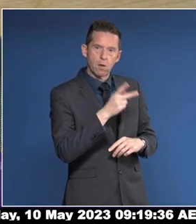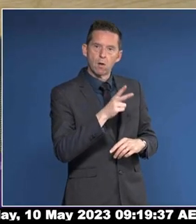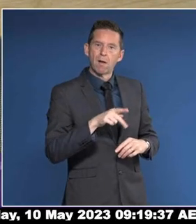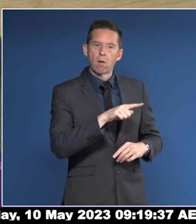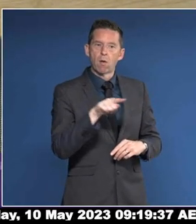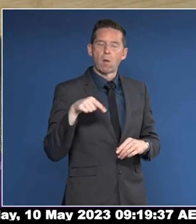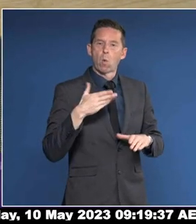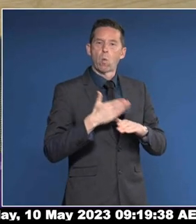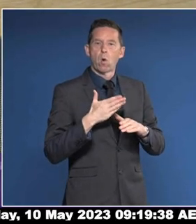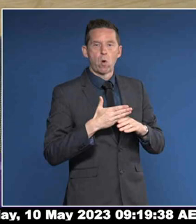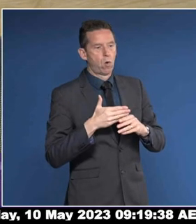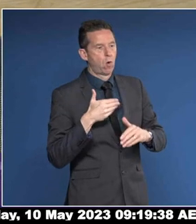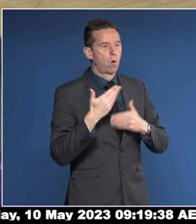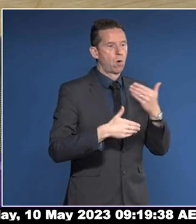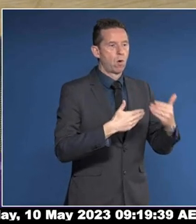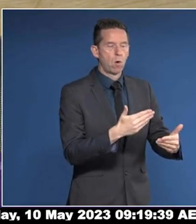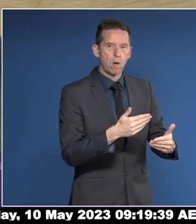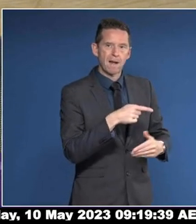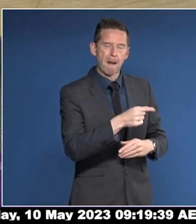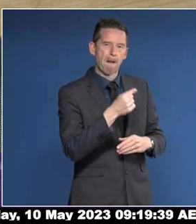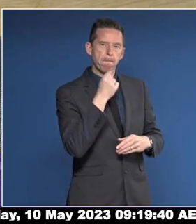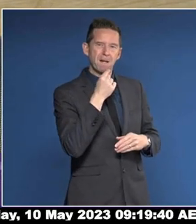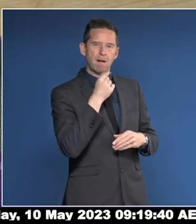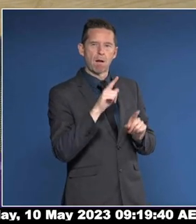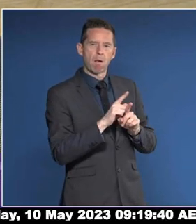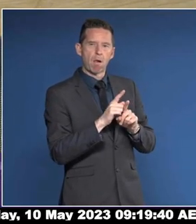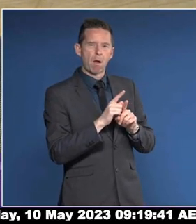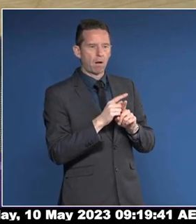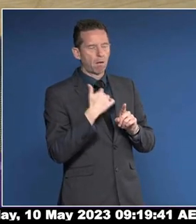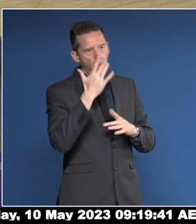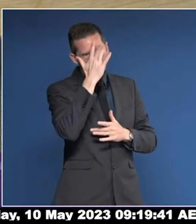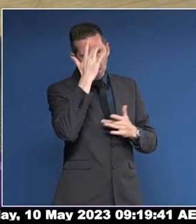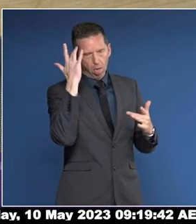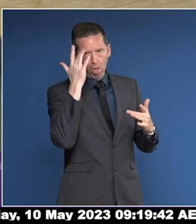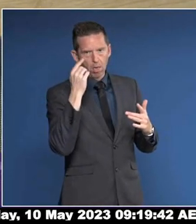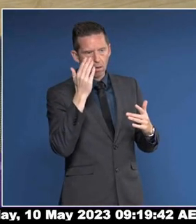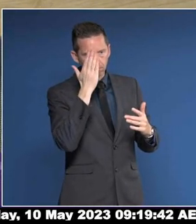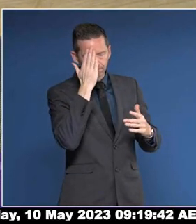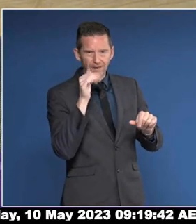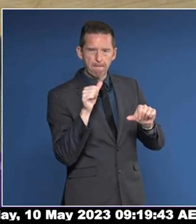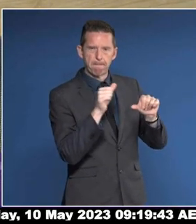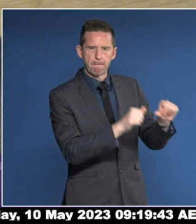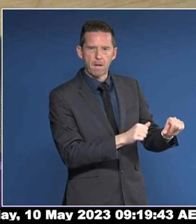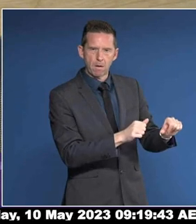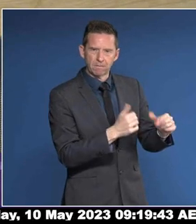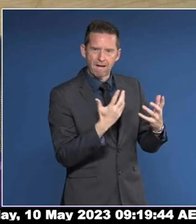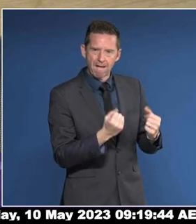what is described as unconscious bias. Yes. MS EASTMAN: And the nature of unconscious bias reflects - and it's a